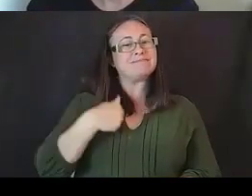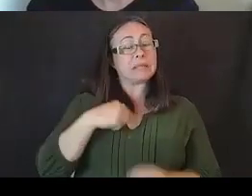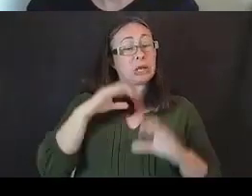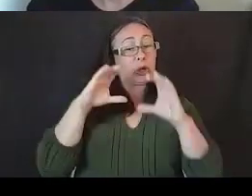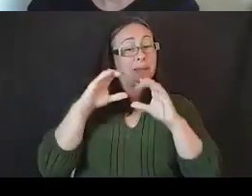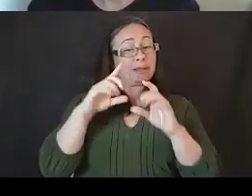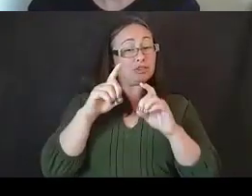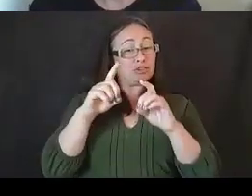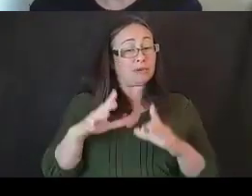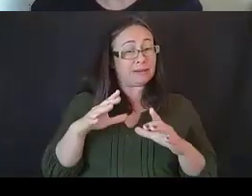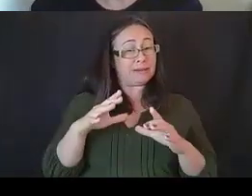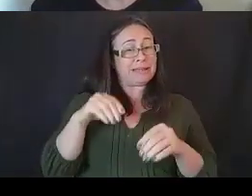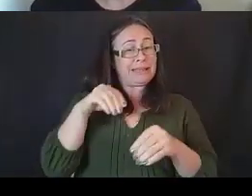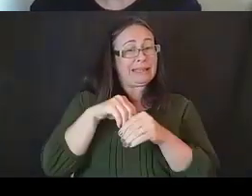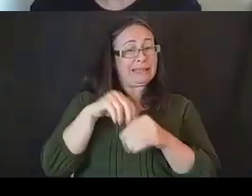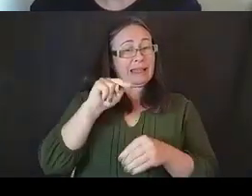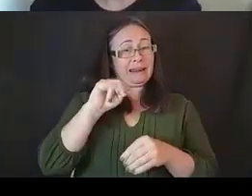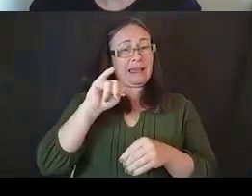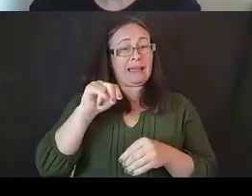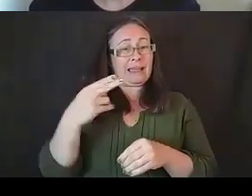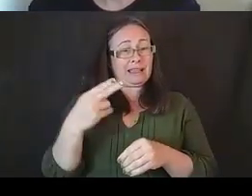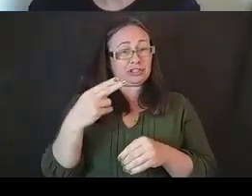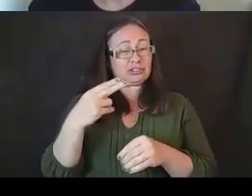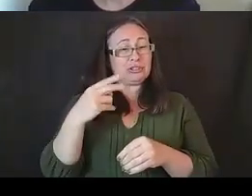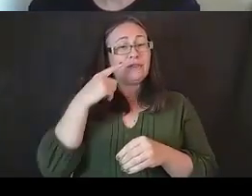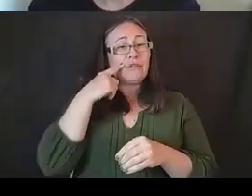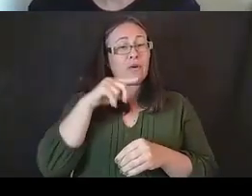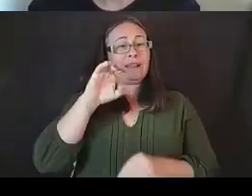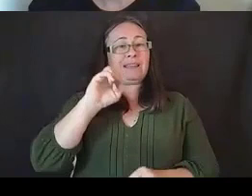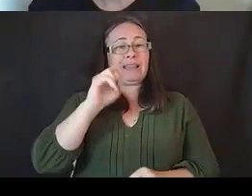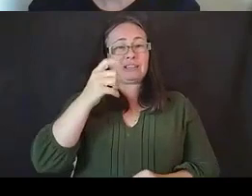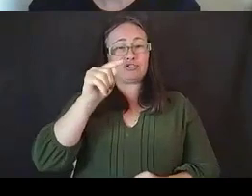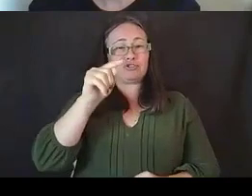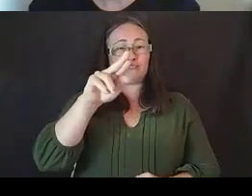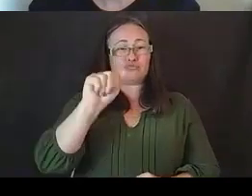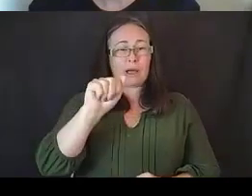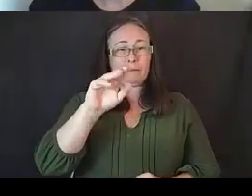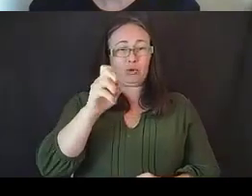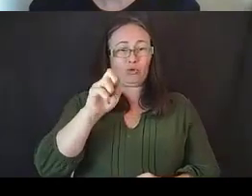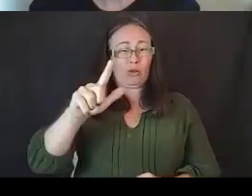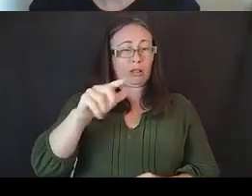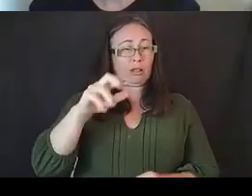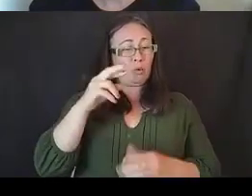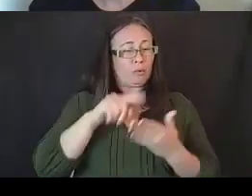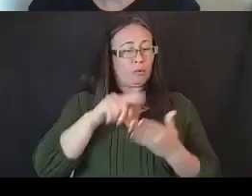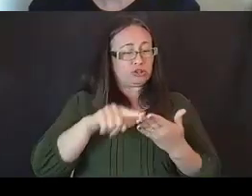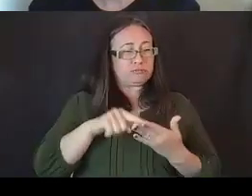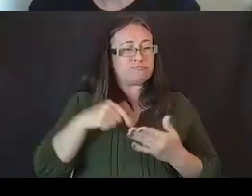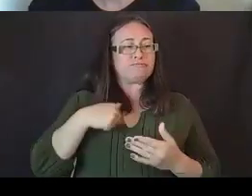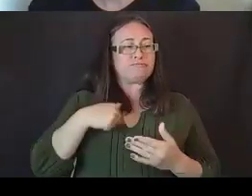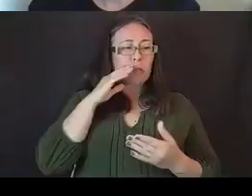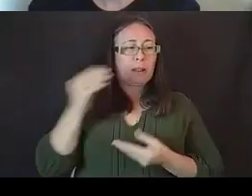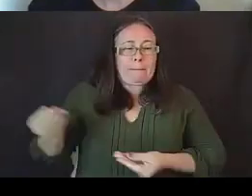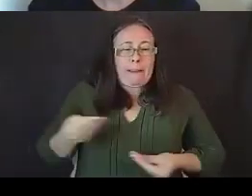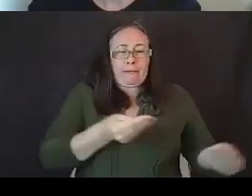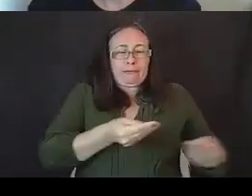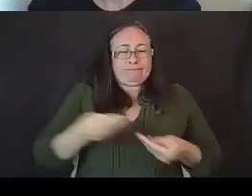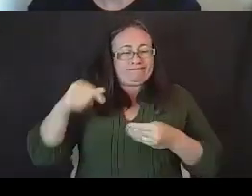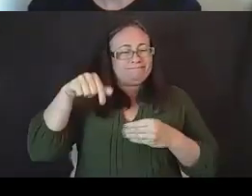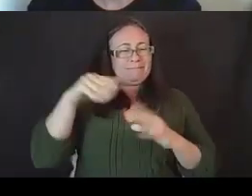in NIH's Office of Extramural Research. I'll be moderating this session, and this is actually, the session's on using